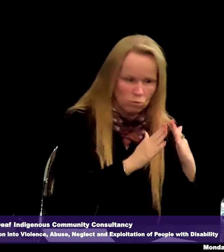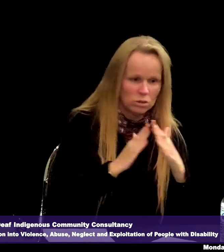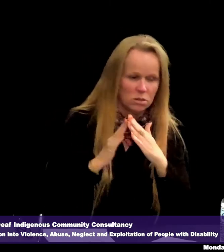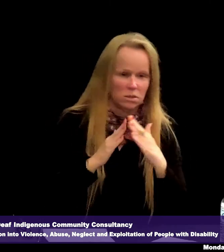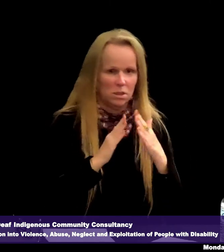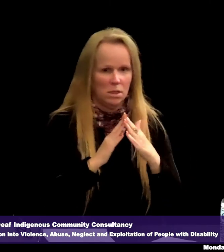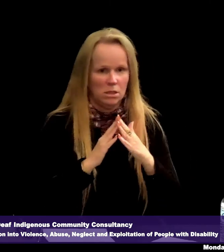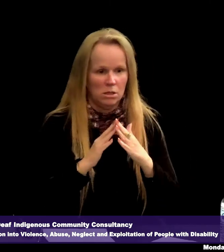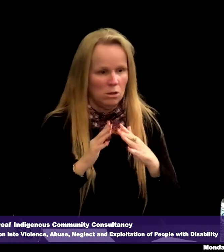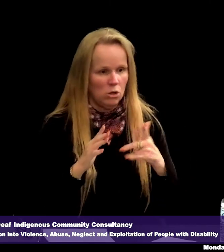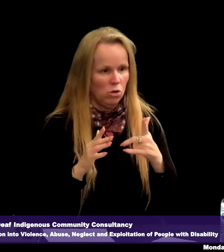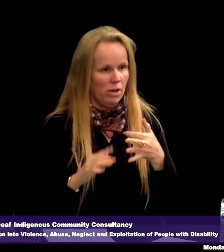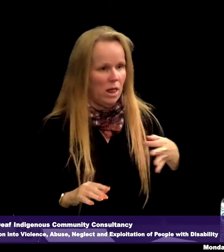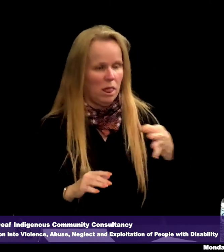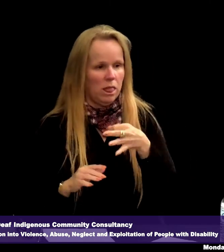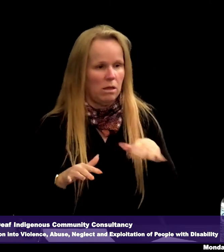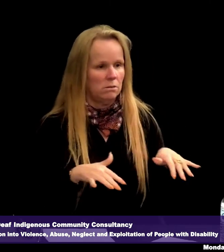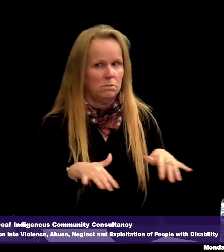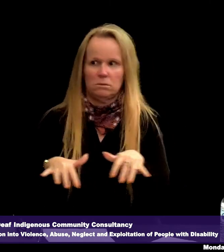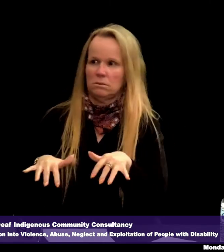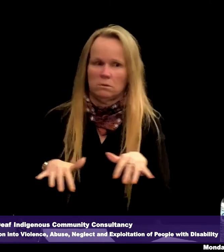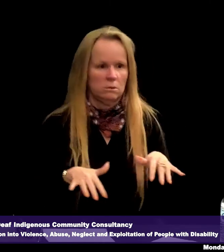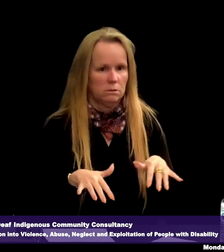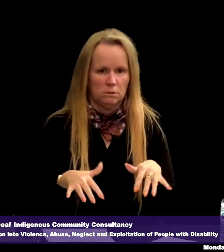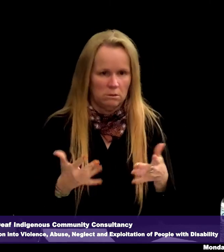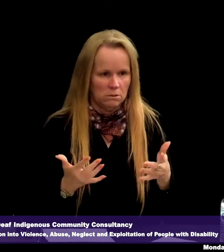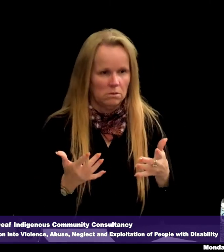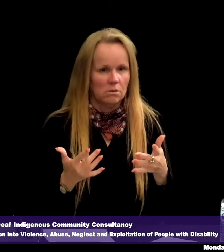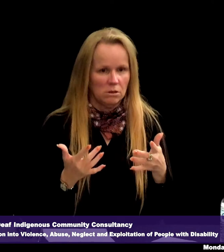different communities or different towns that aren't on country who are lost.